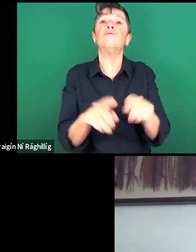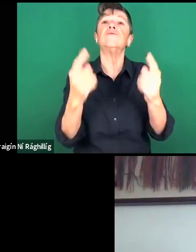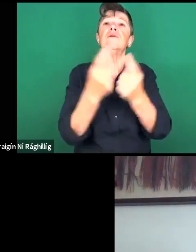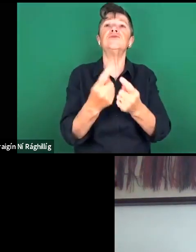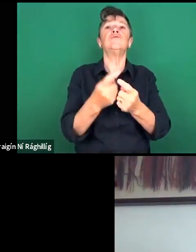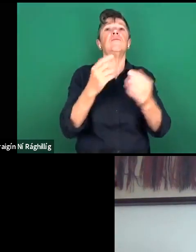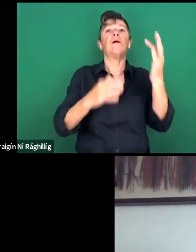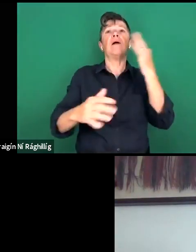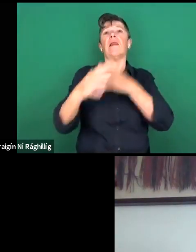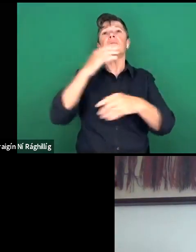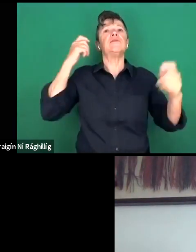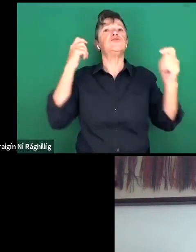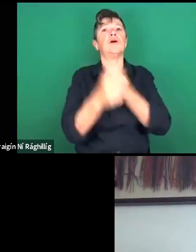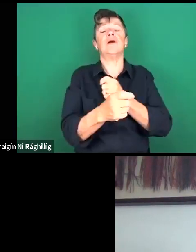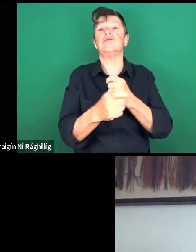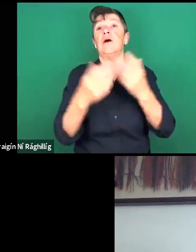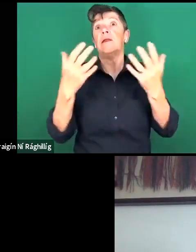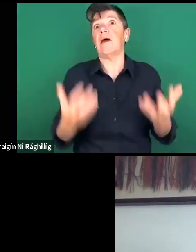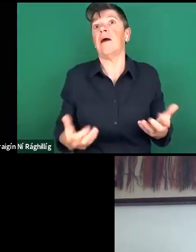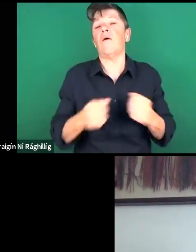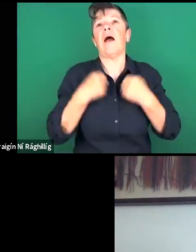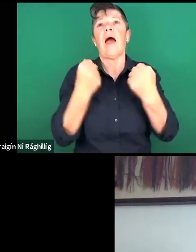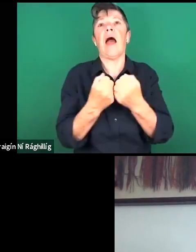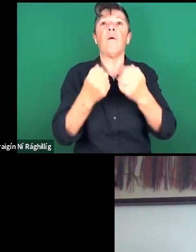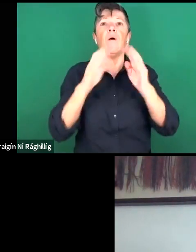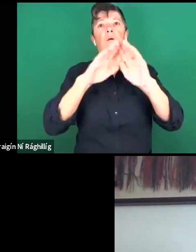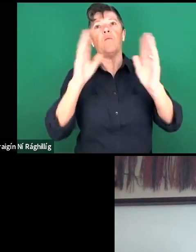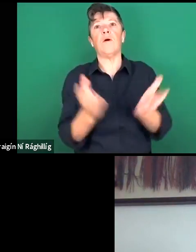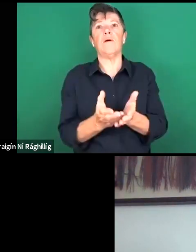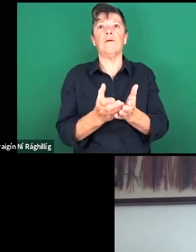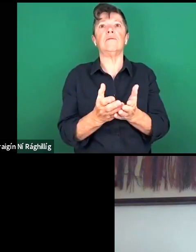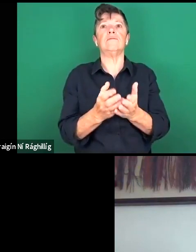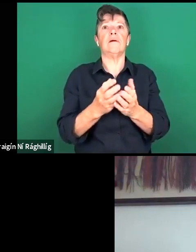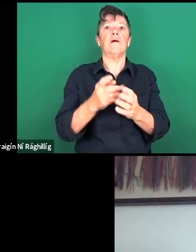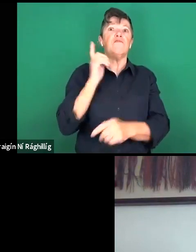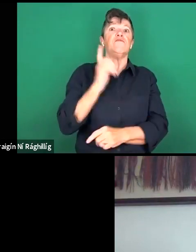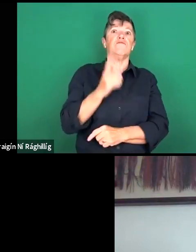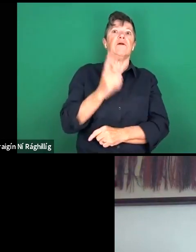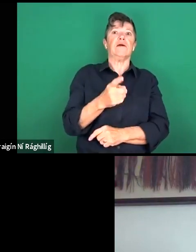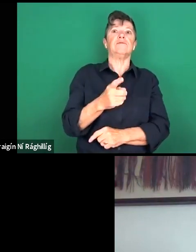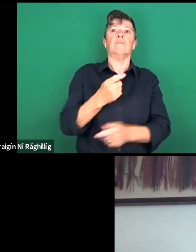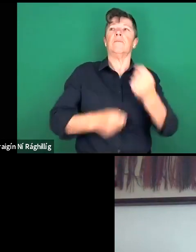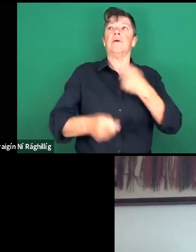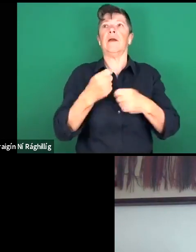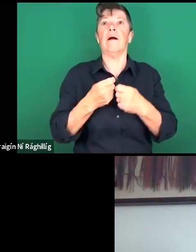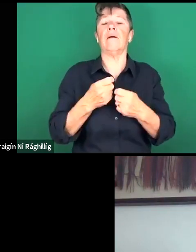through European colonialism and that provides a different way again of thinking